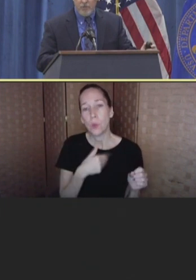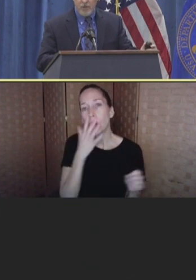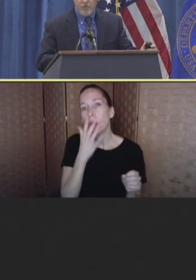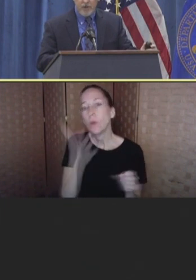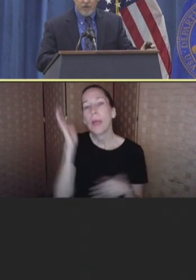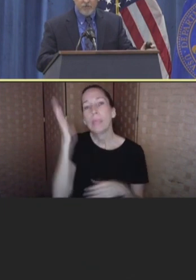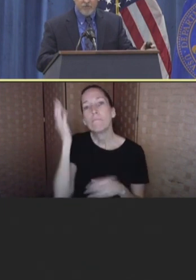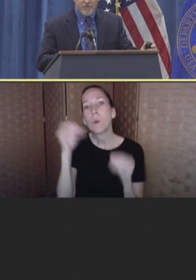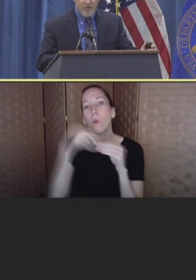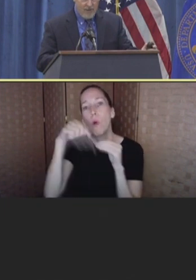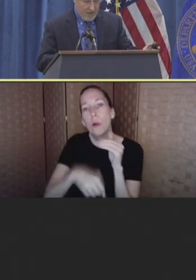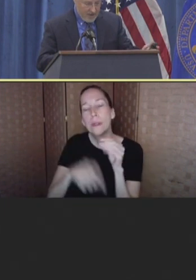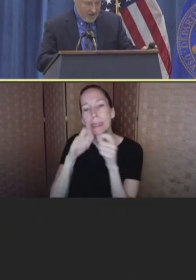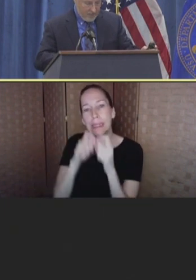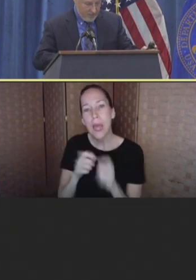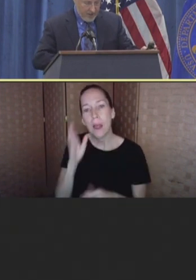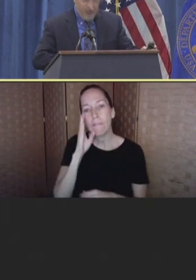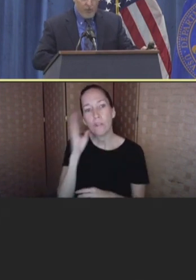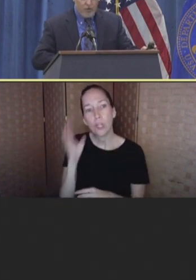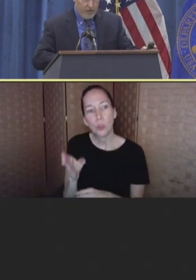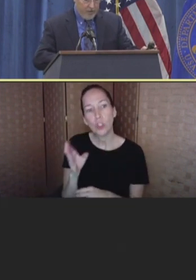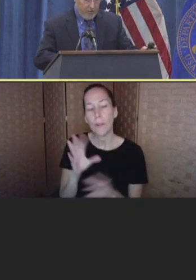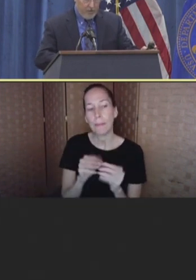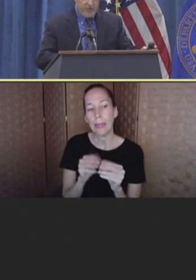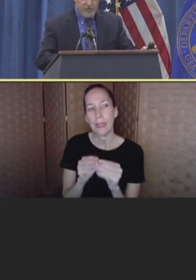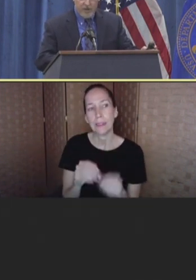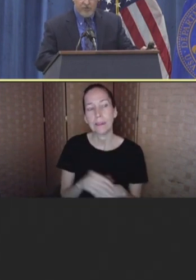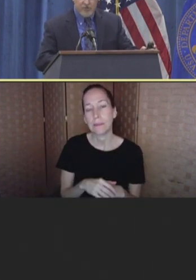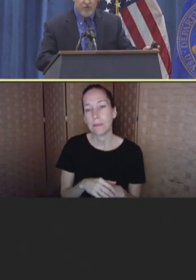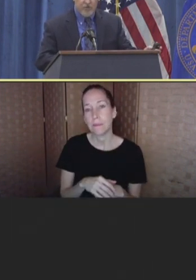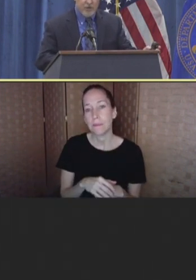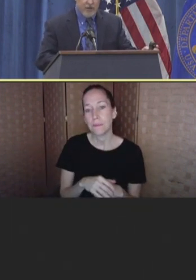And with that, I will end my presentation.